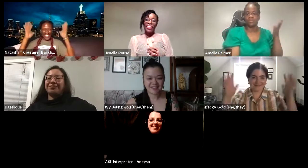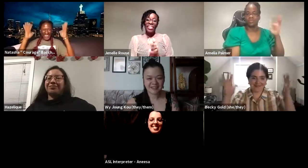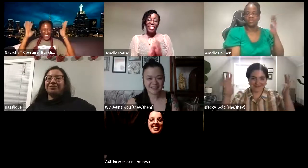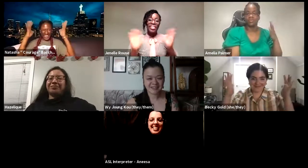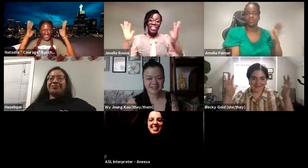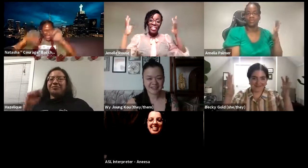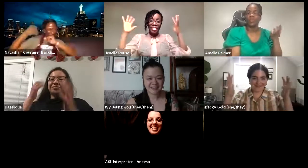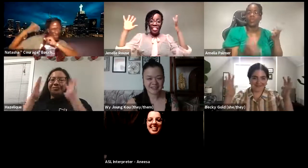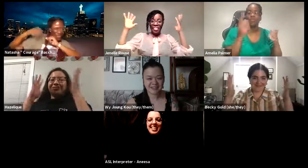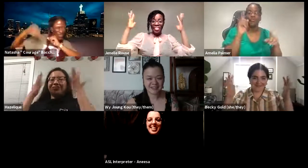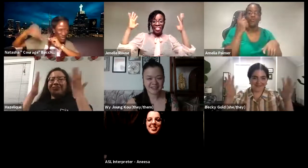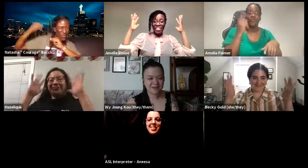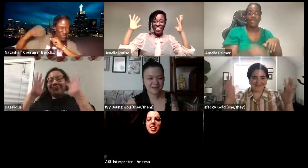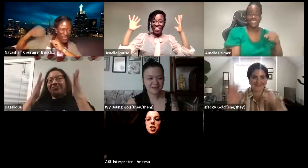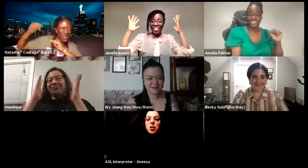thank you thank you